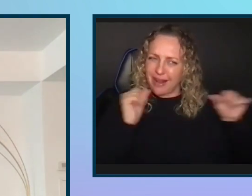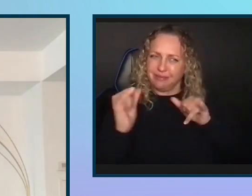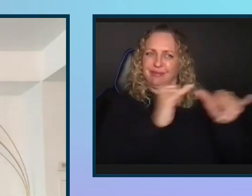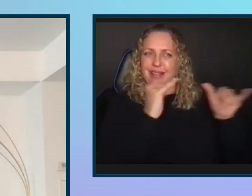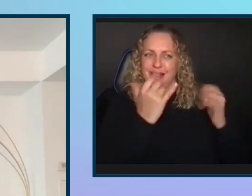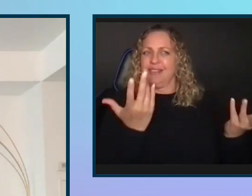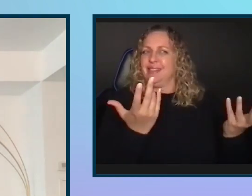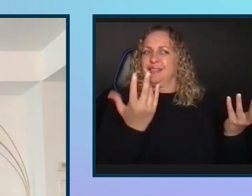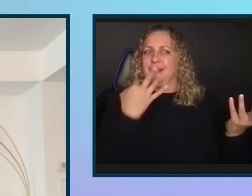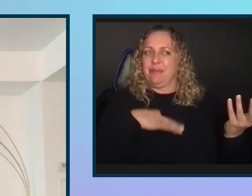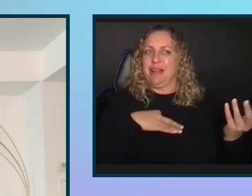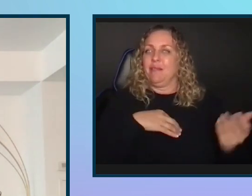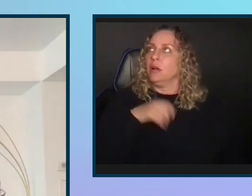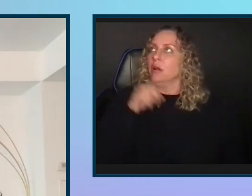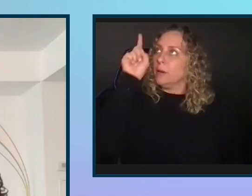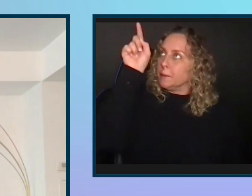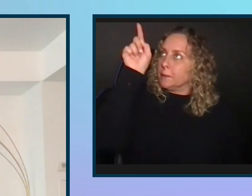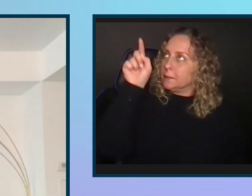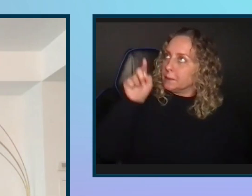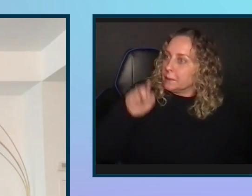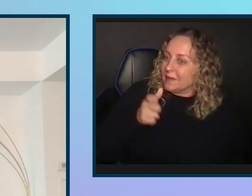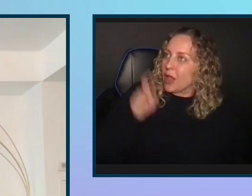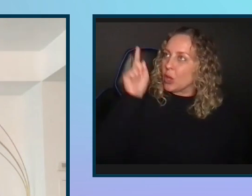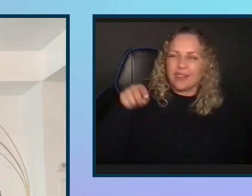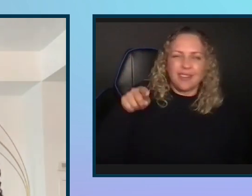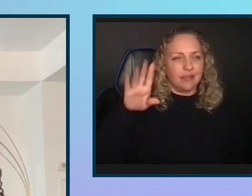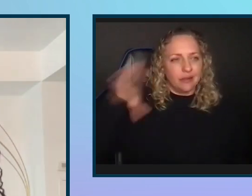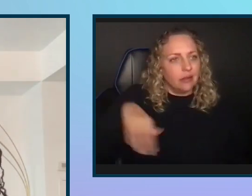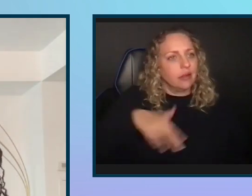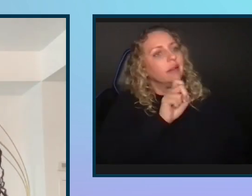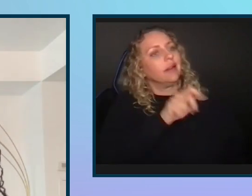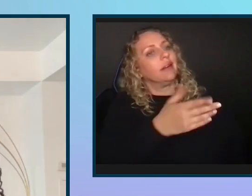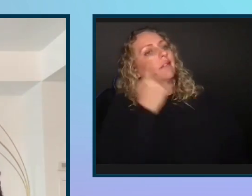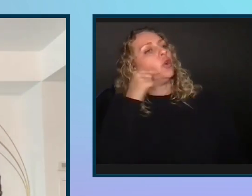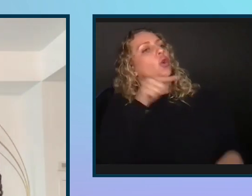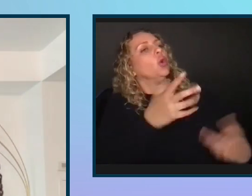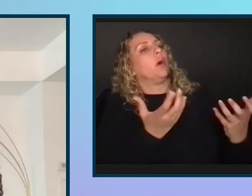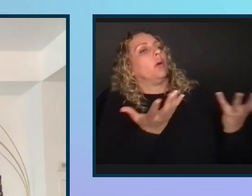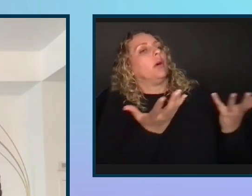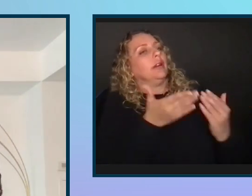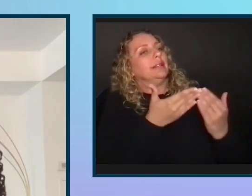to go like by one standard code, but like, I would just ask the person what's easiest for them, and I often end up learning a lot